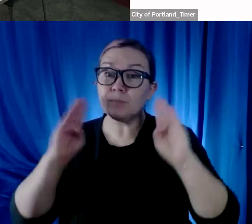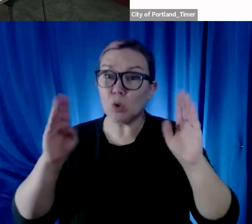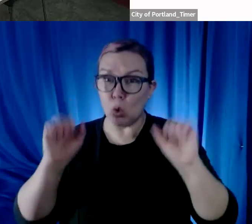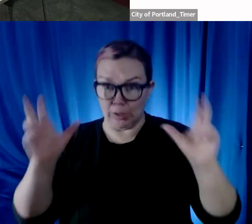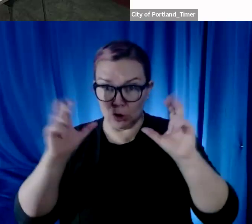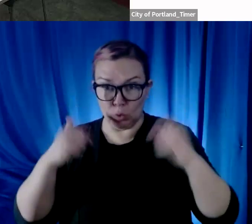Yes.